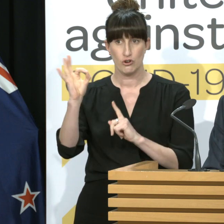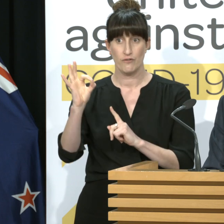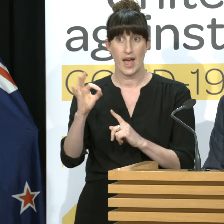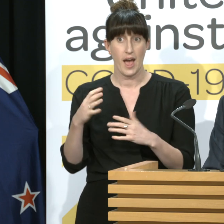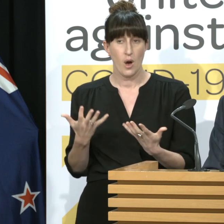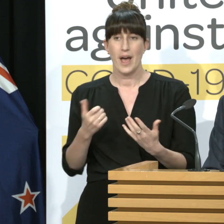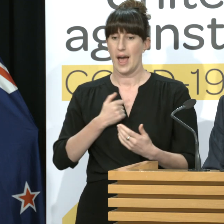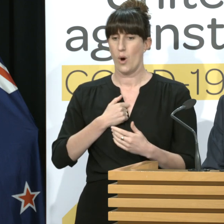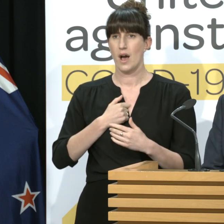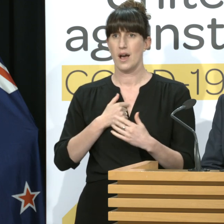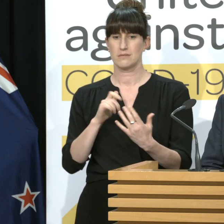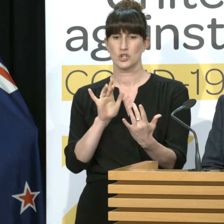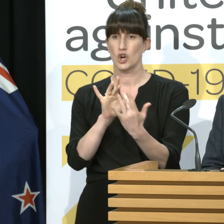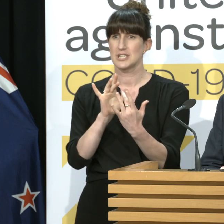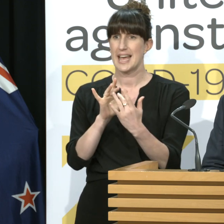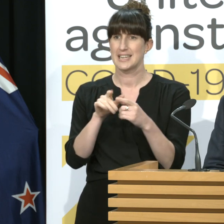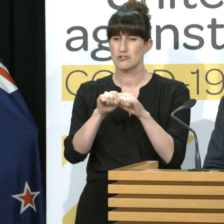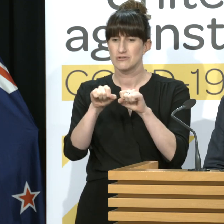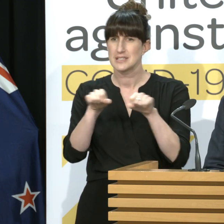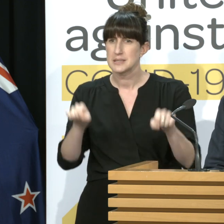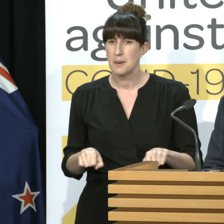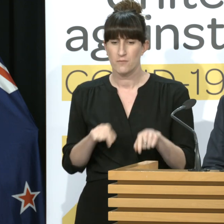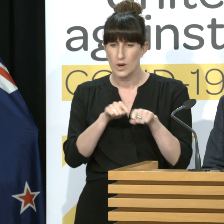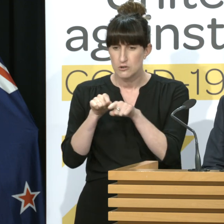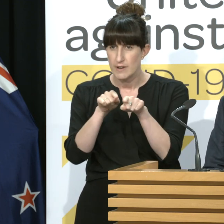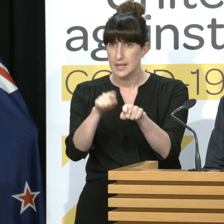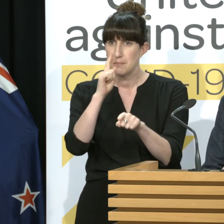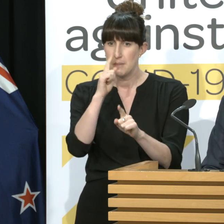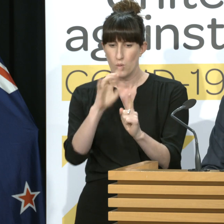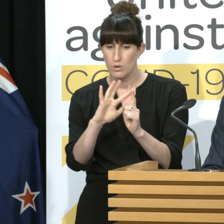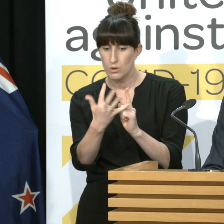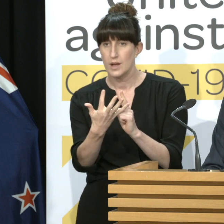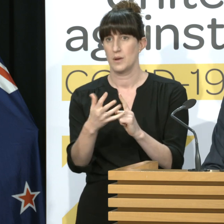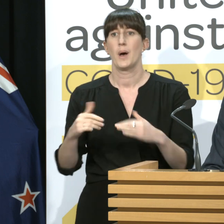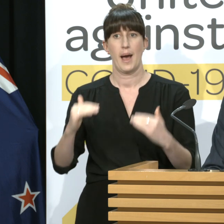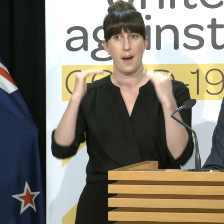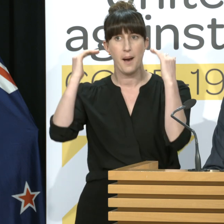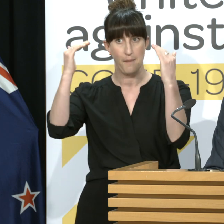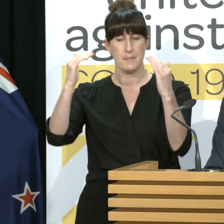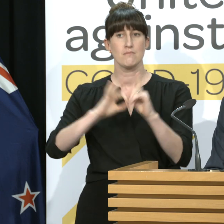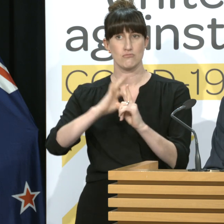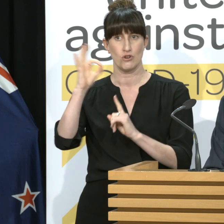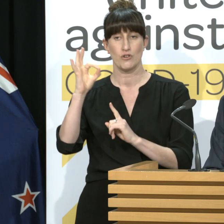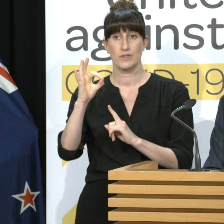That means that since the August resurgence in Auckland, we've successfully responded to at least four other outbreaks